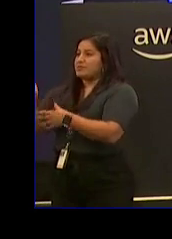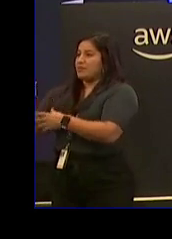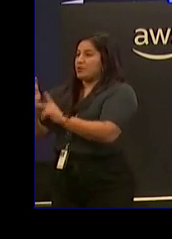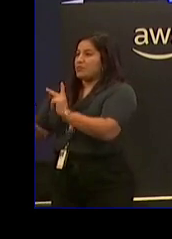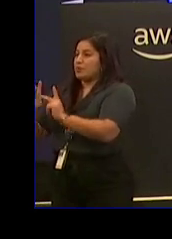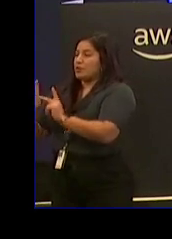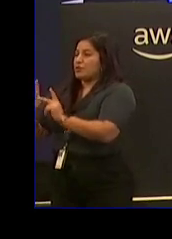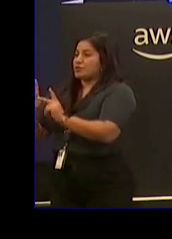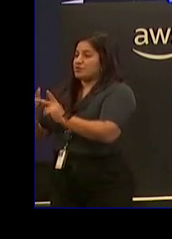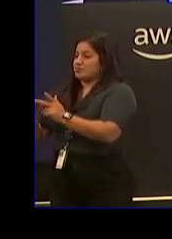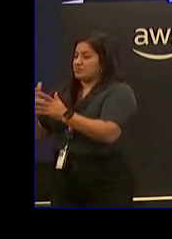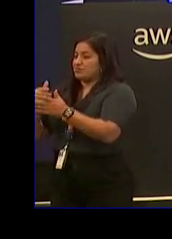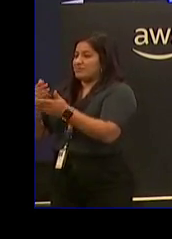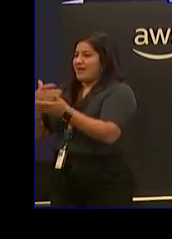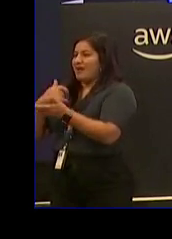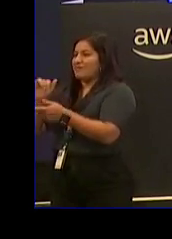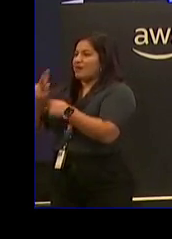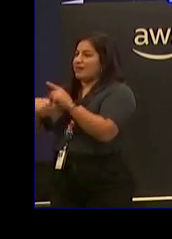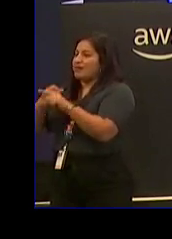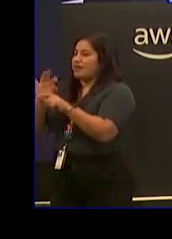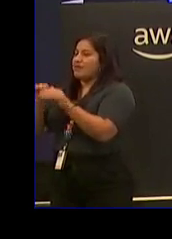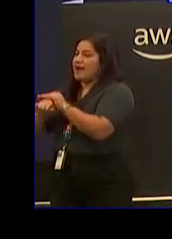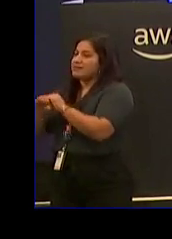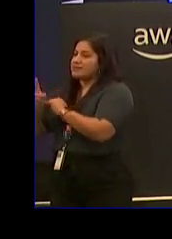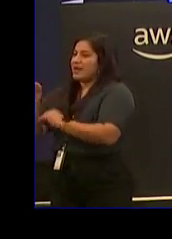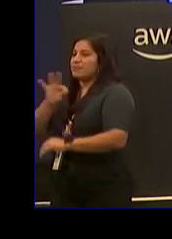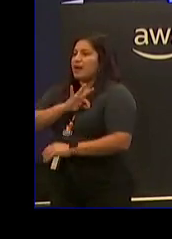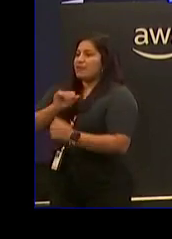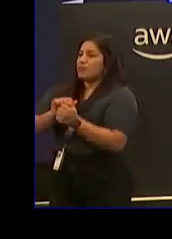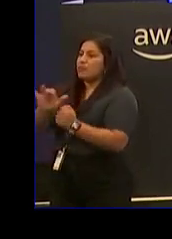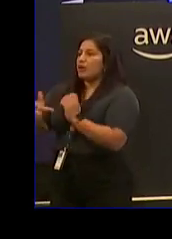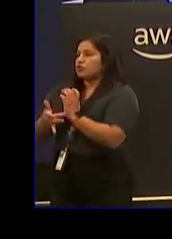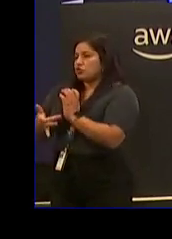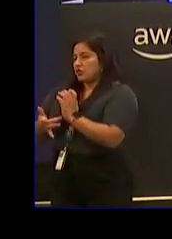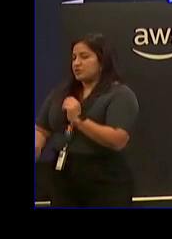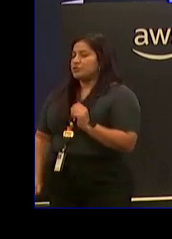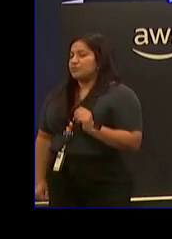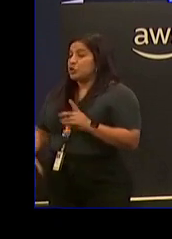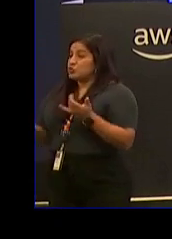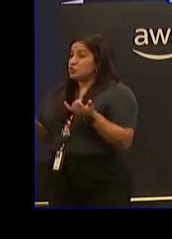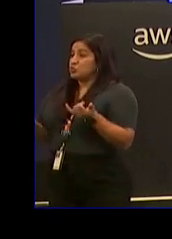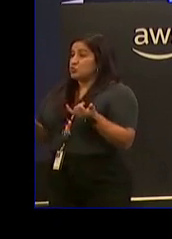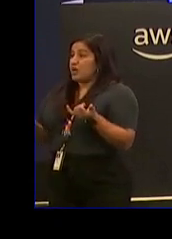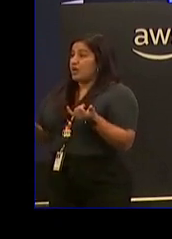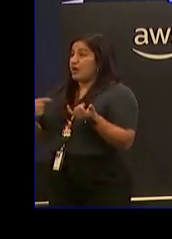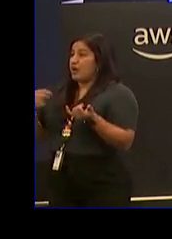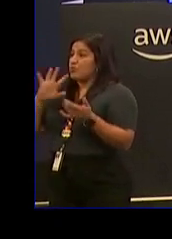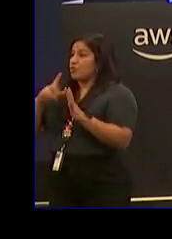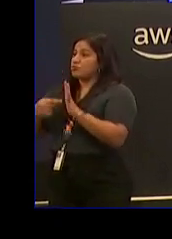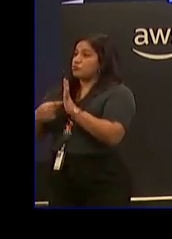the benefits and unique offerings of the technology. So today, I will showcase how